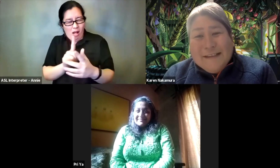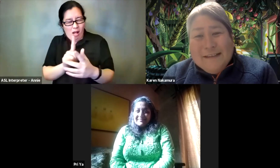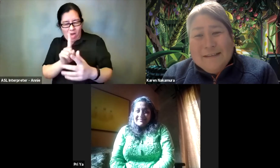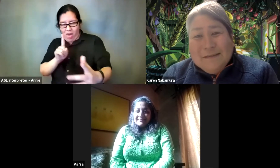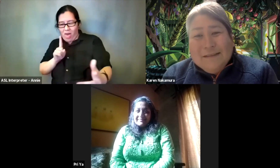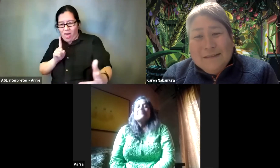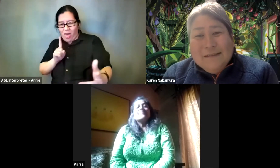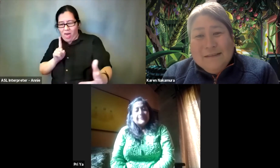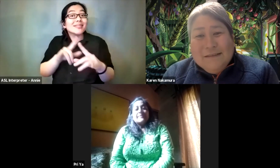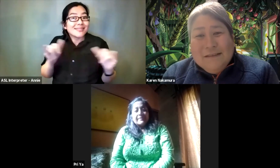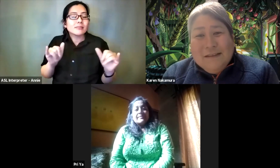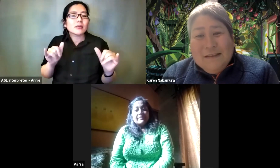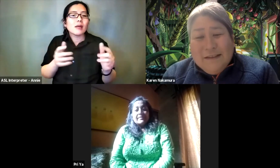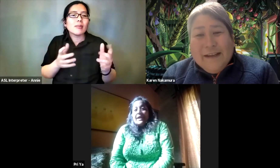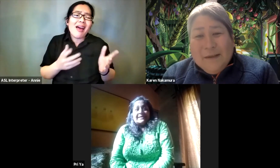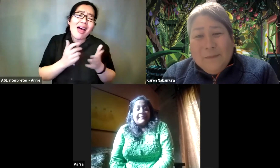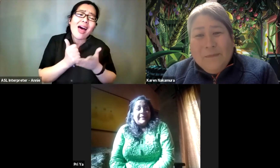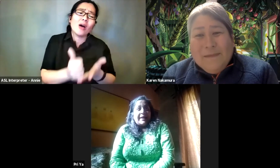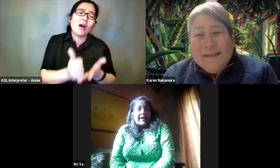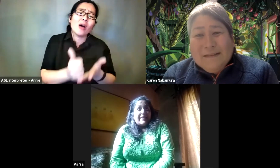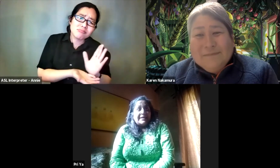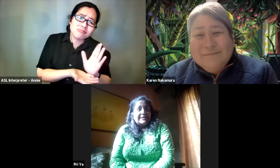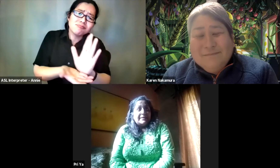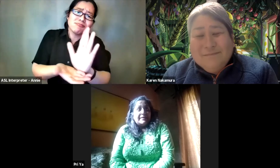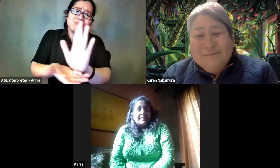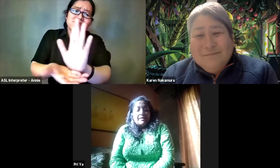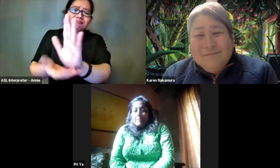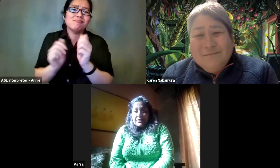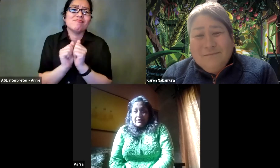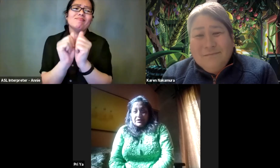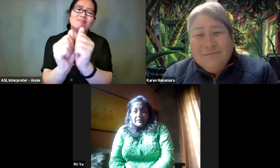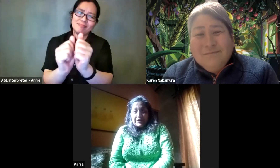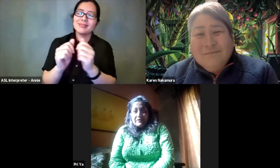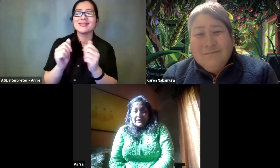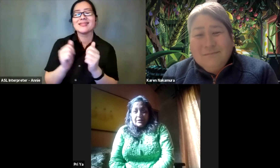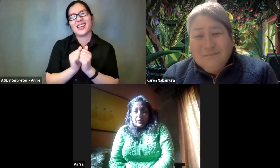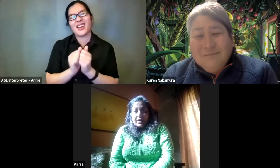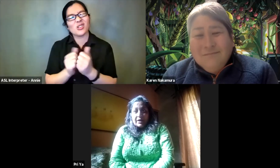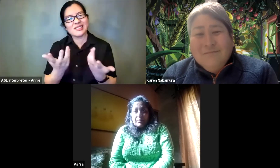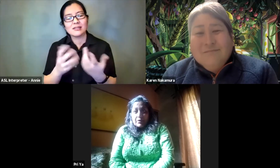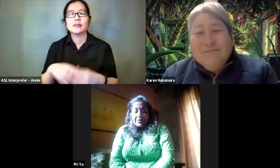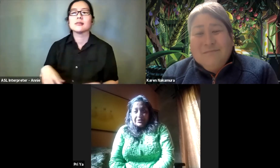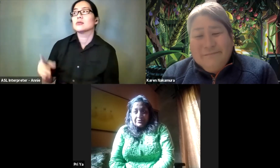Priya Ramasubban: Yes, I mean, and that is the microcosm of the universe, that we are brought into.